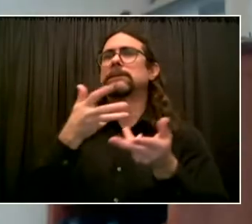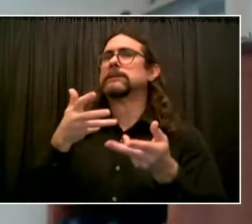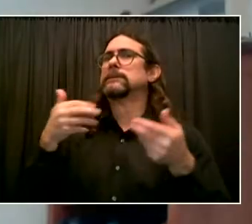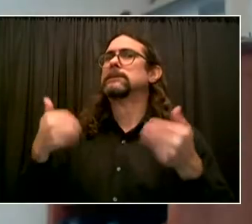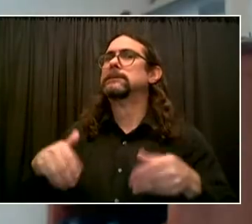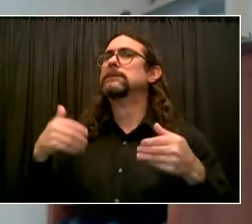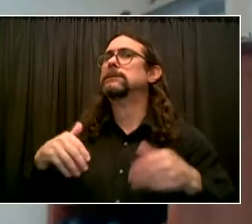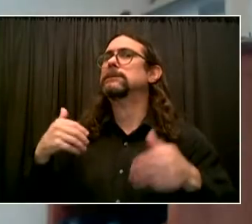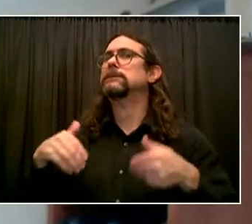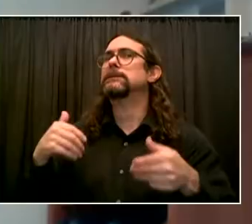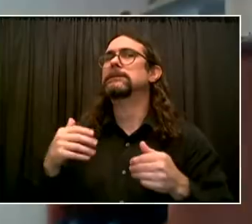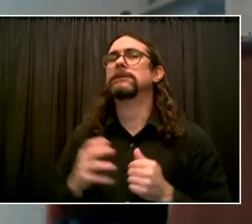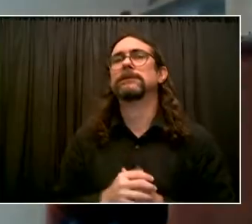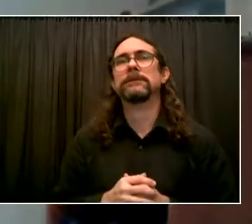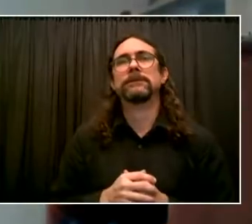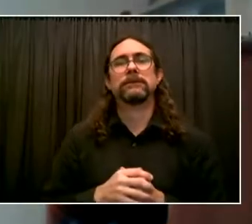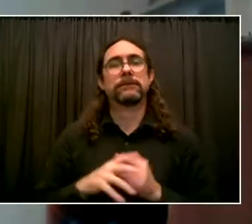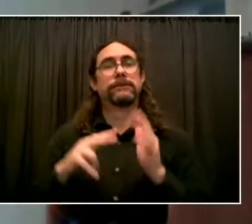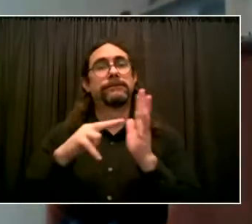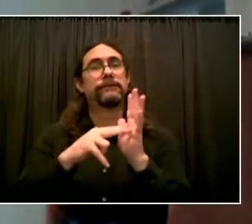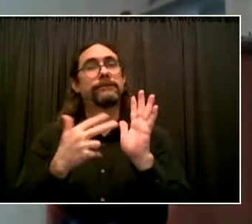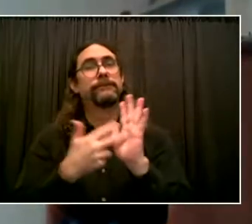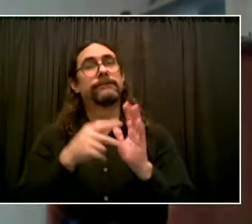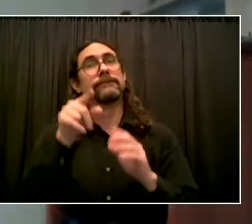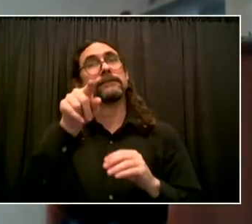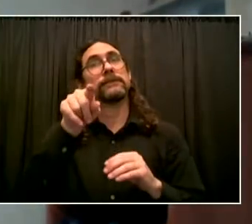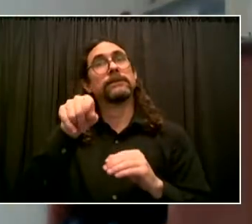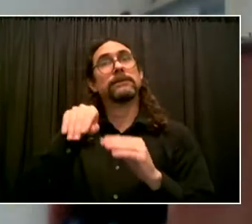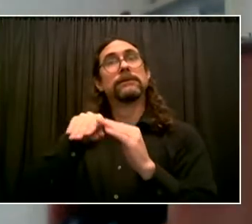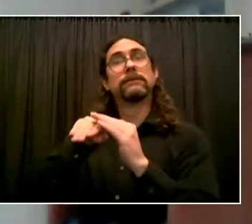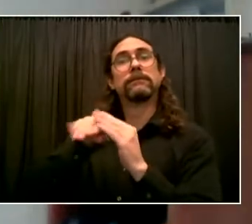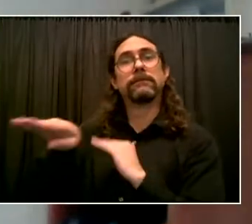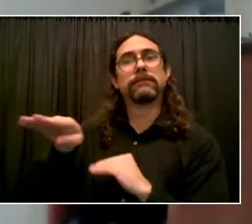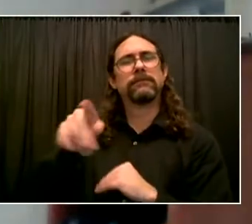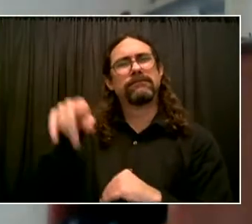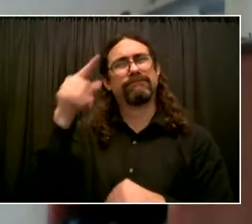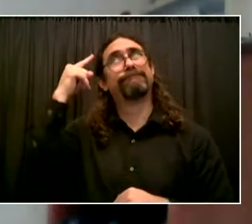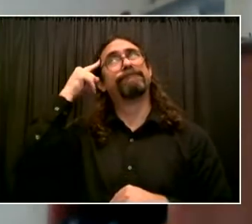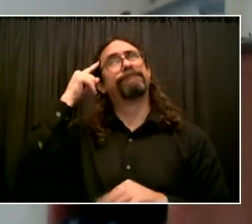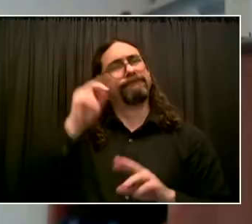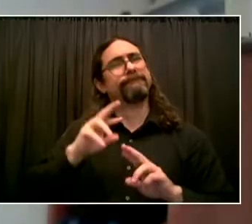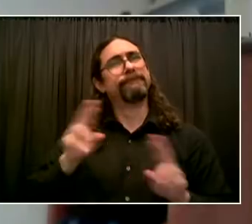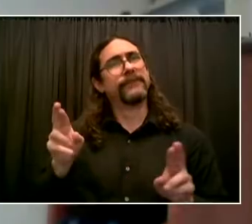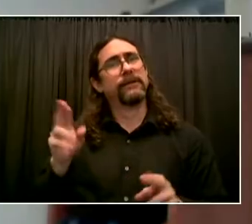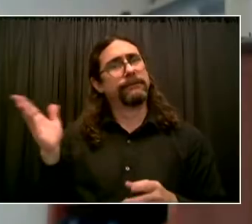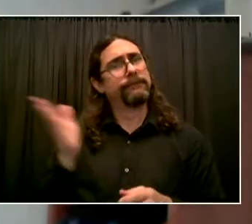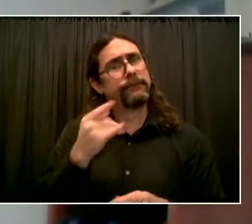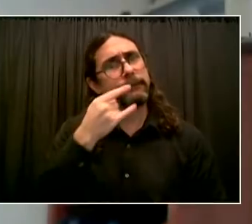TRANSMISSIBLE. WHAT CAN WE DO? AS THE COMMISSIONER SAIDWH, EN WE GO INDOORSE W